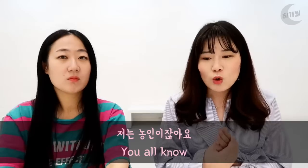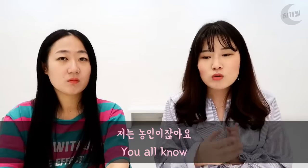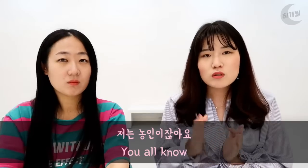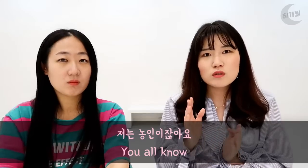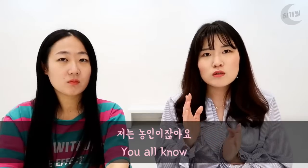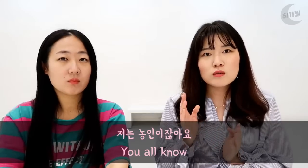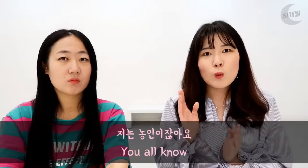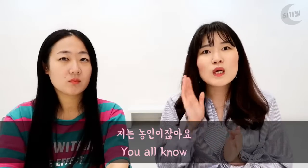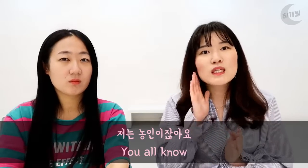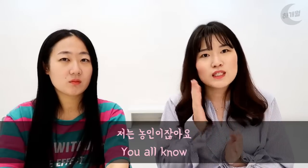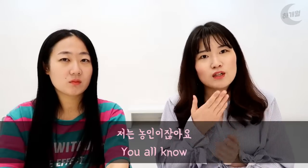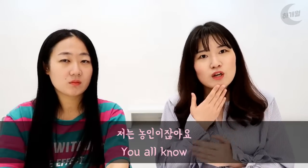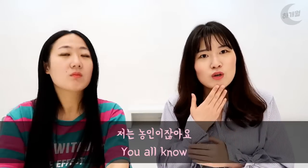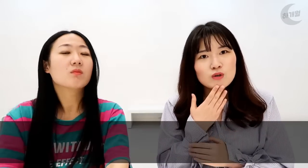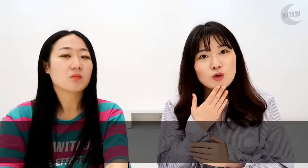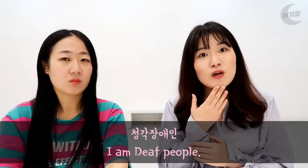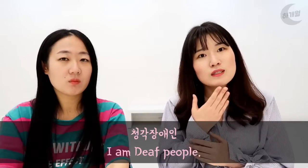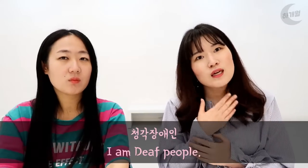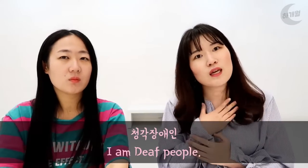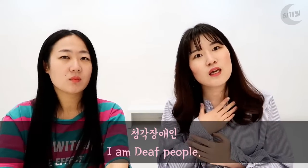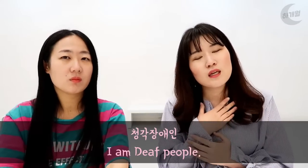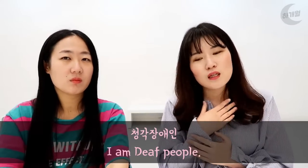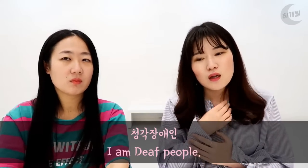You all know I am Deaf people.